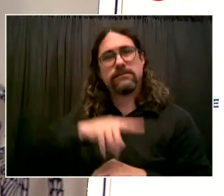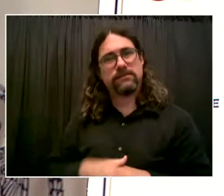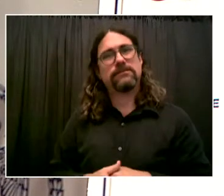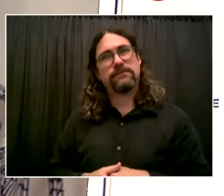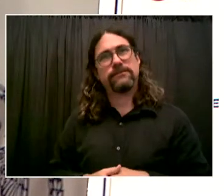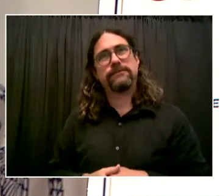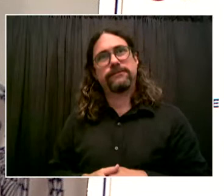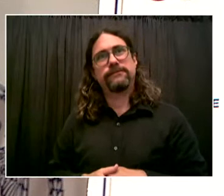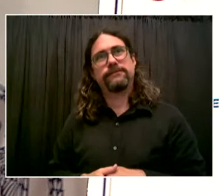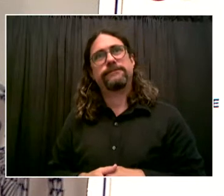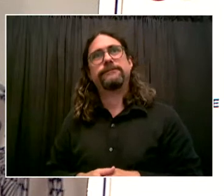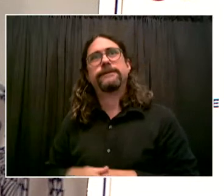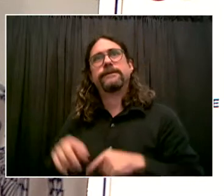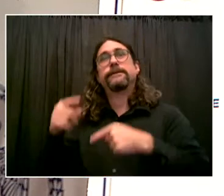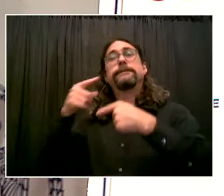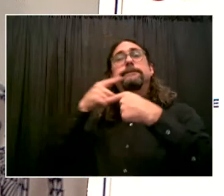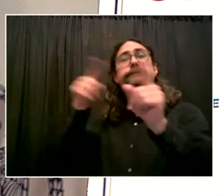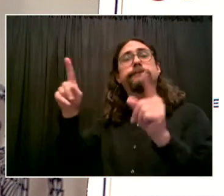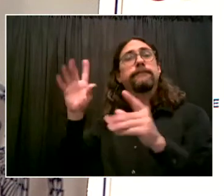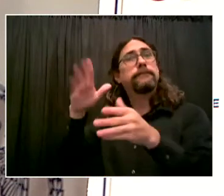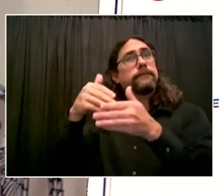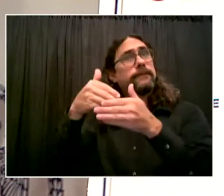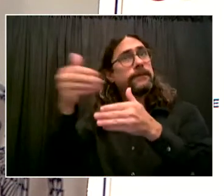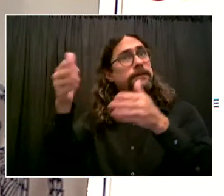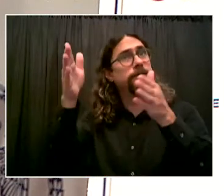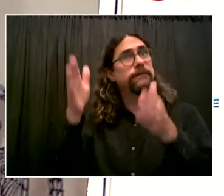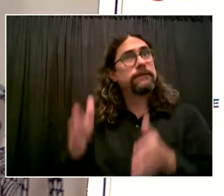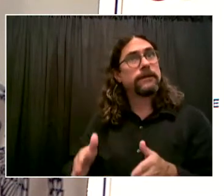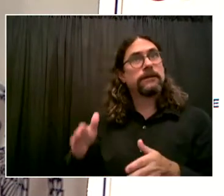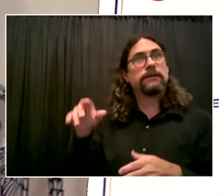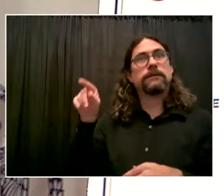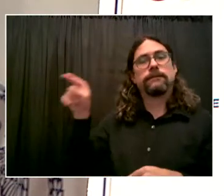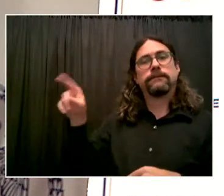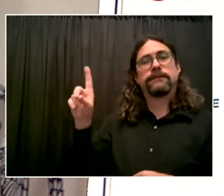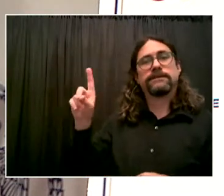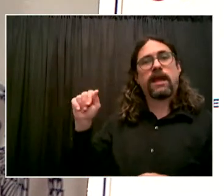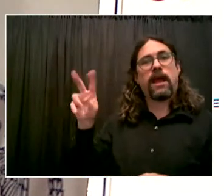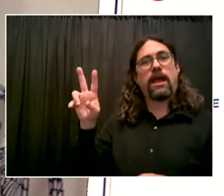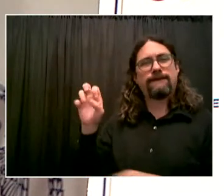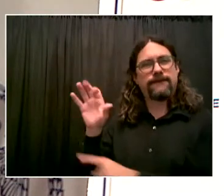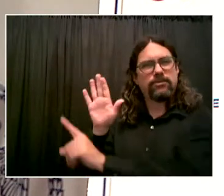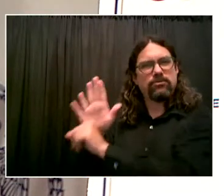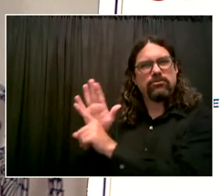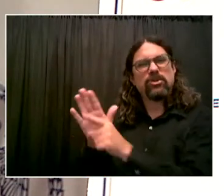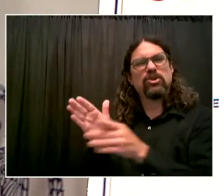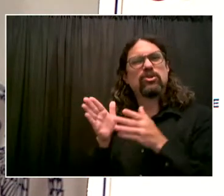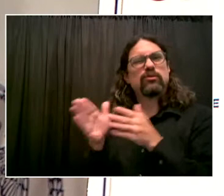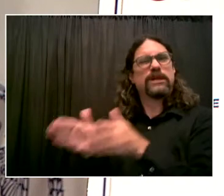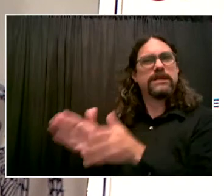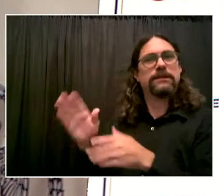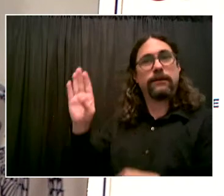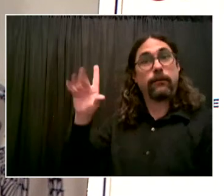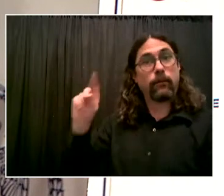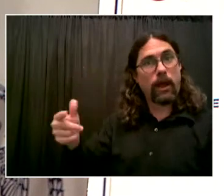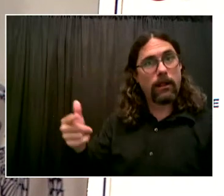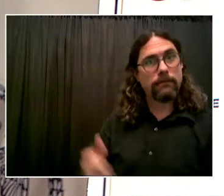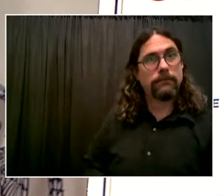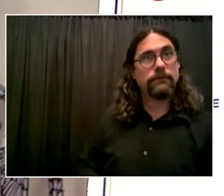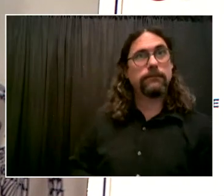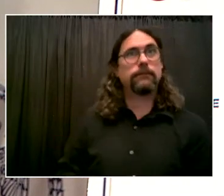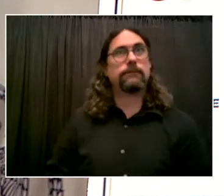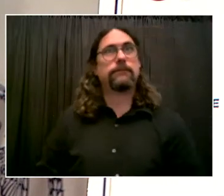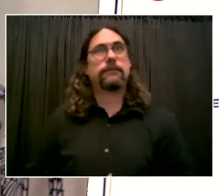QUESTION GOES TO